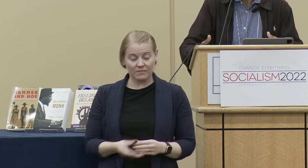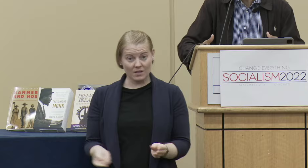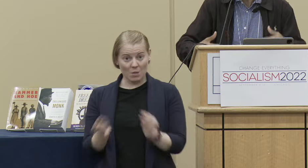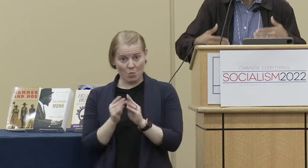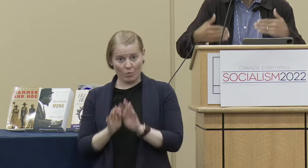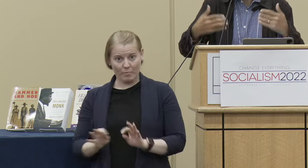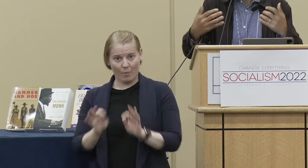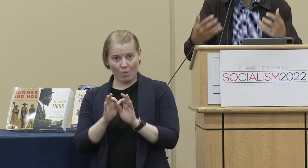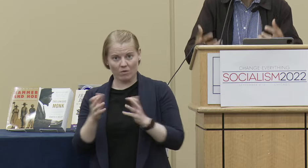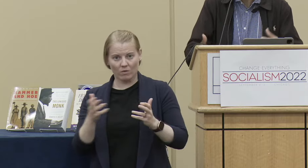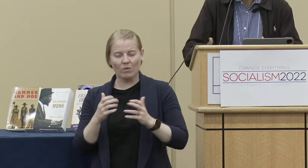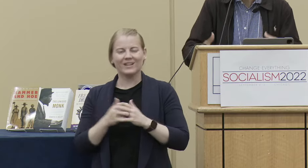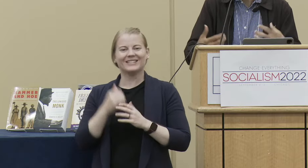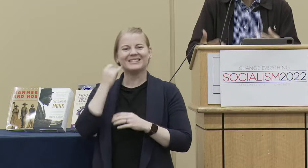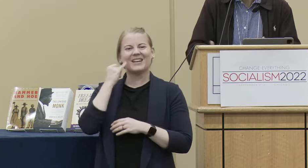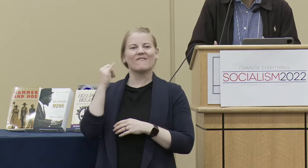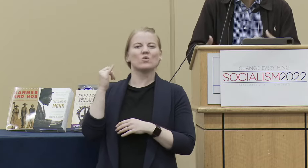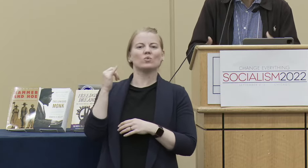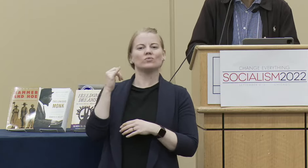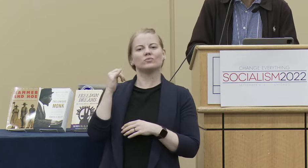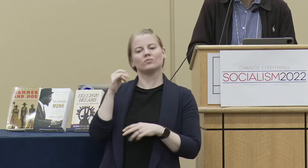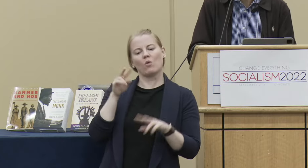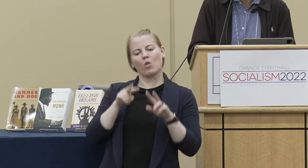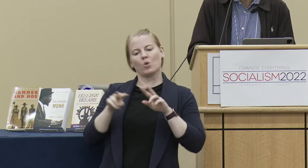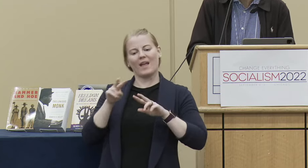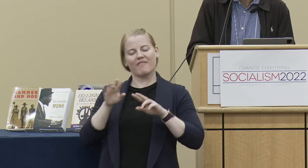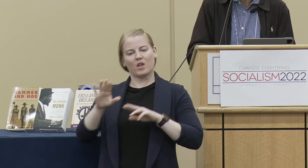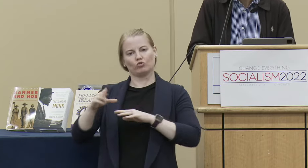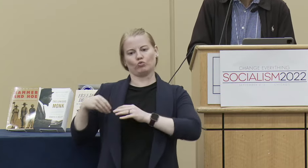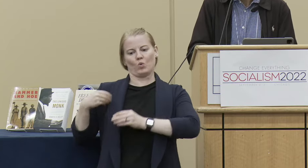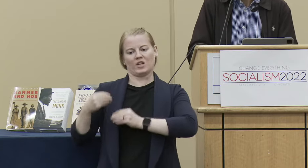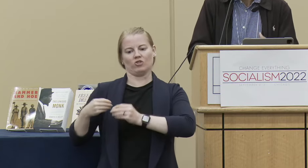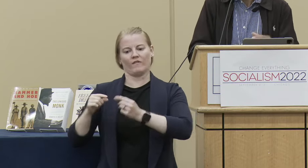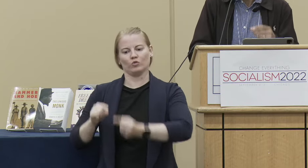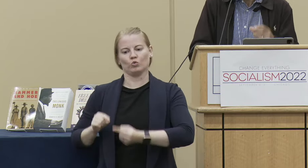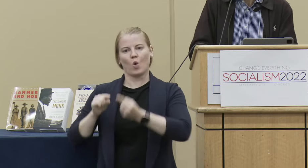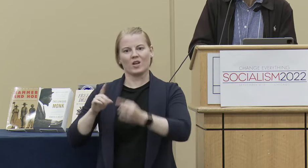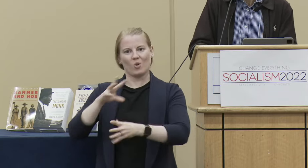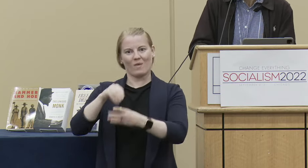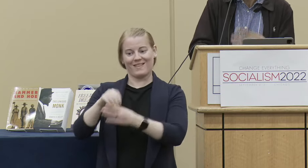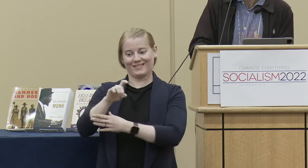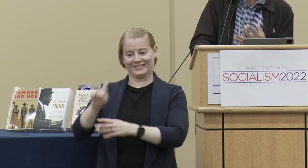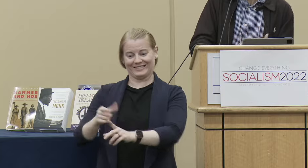knew. More importantly, if you look at the traditions of